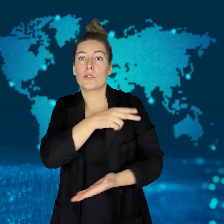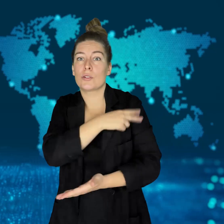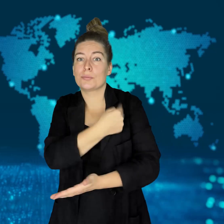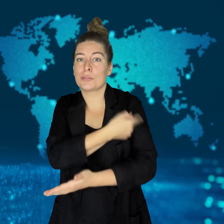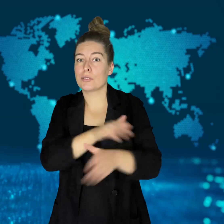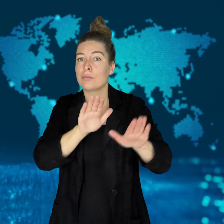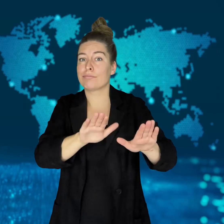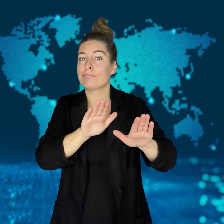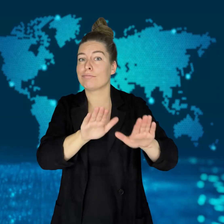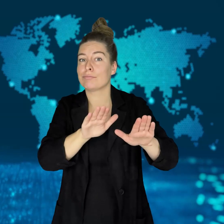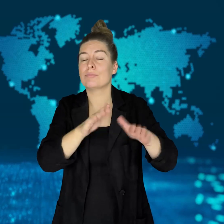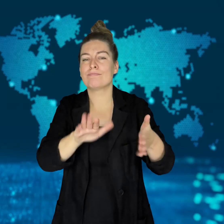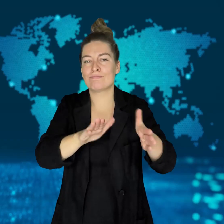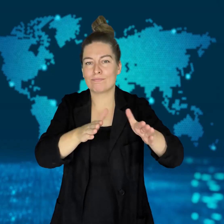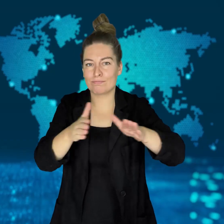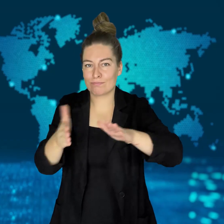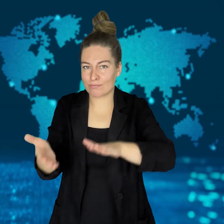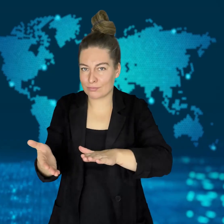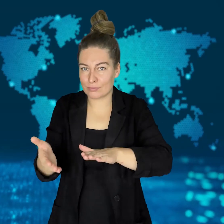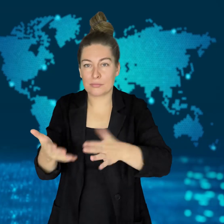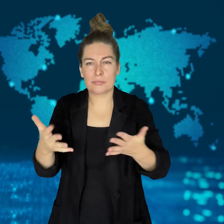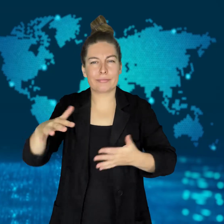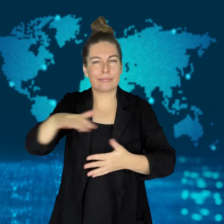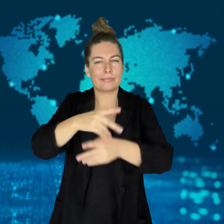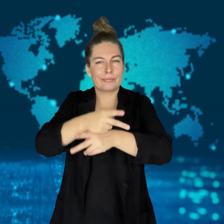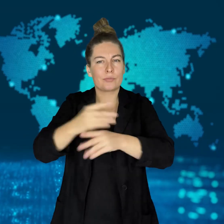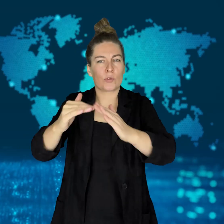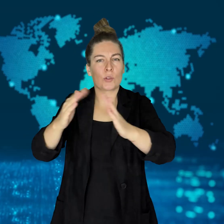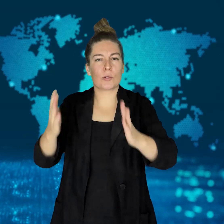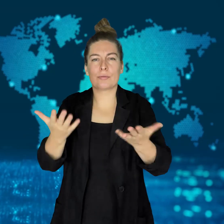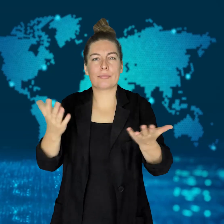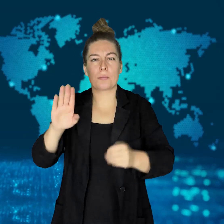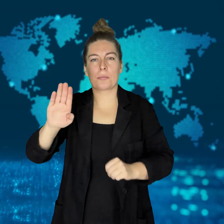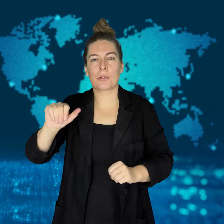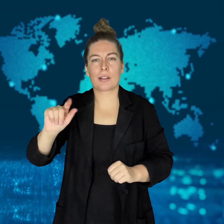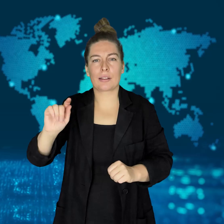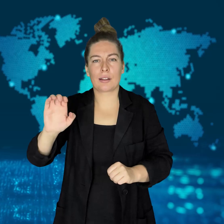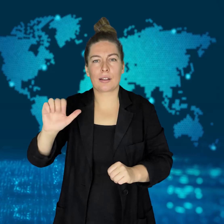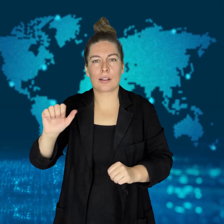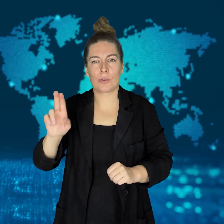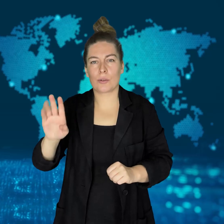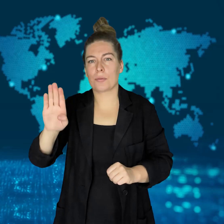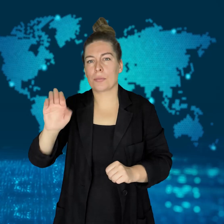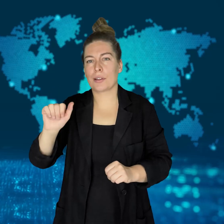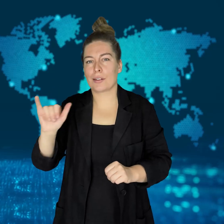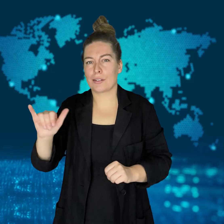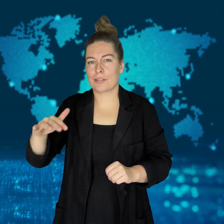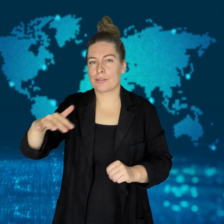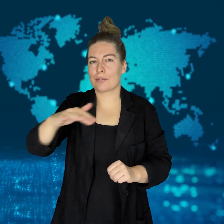The Bateau Bay care facility, on Australia's Central Coast,